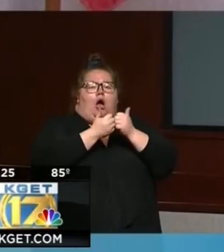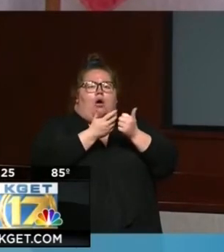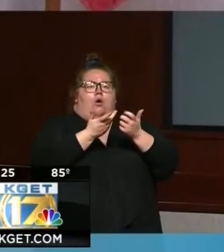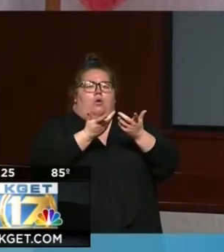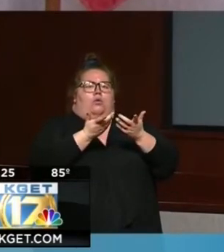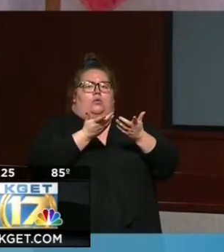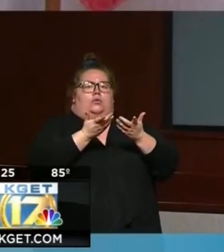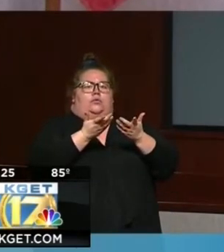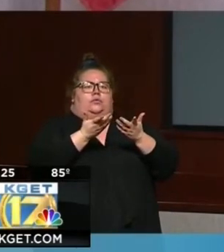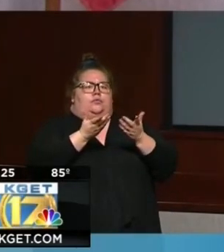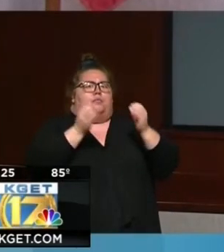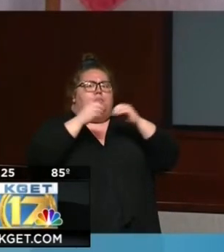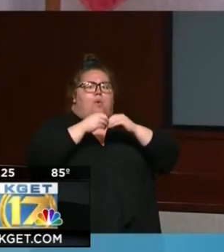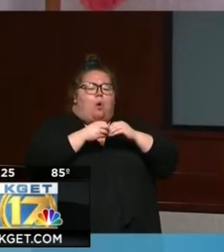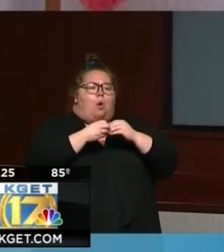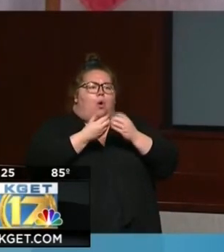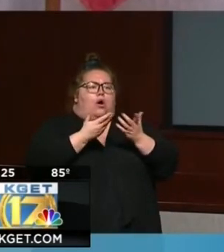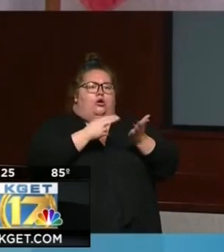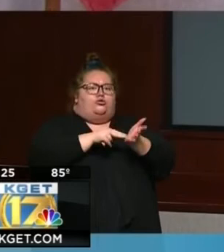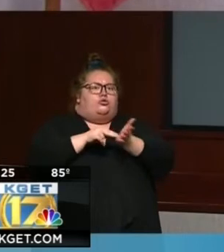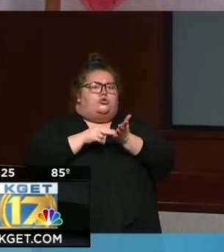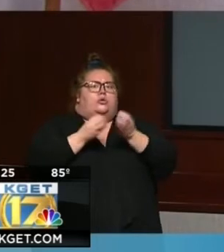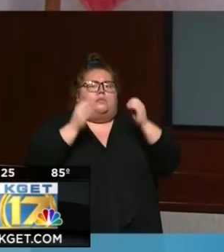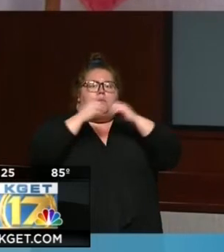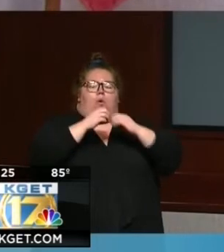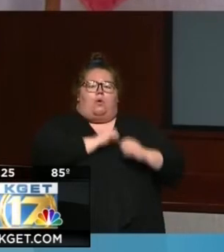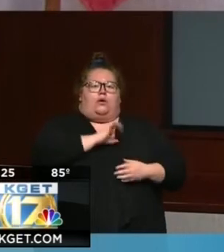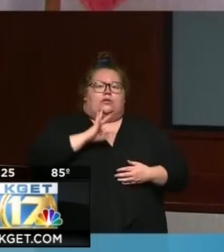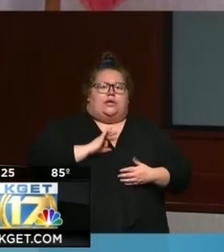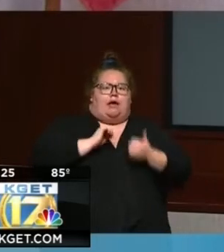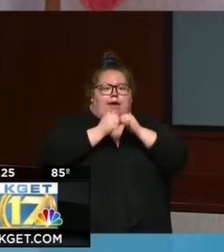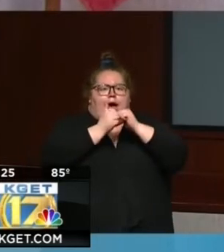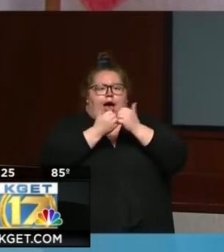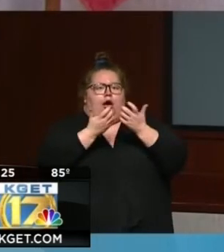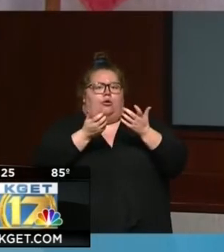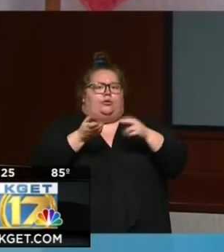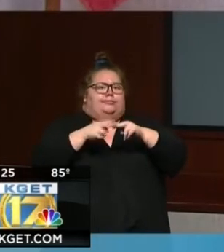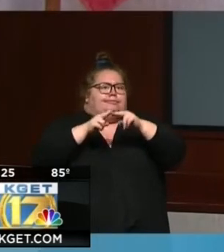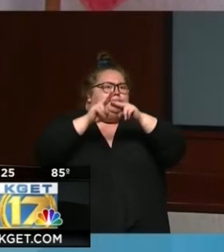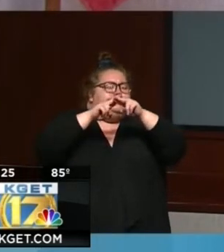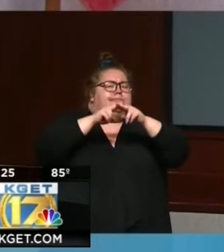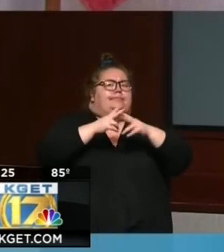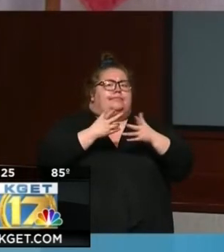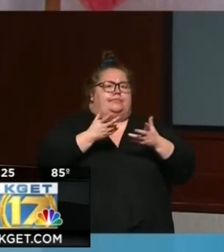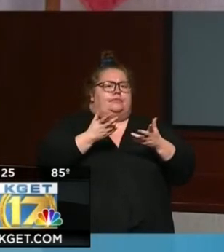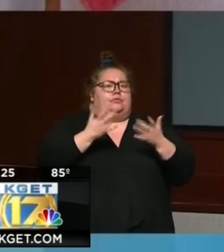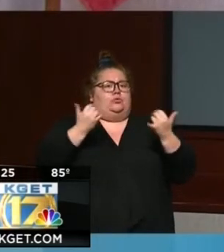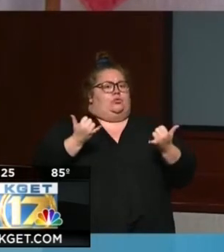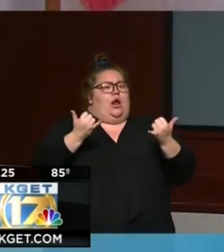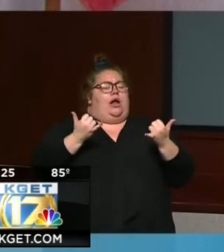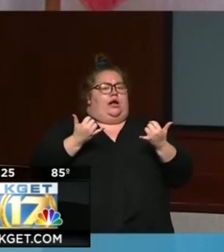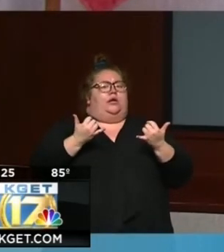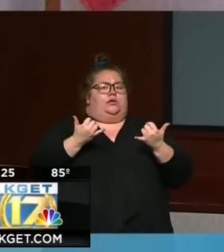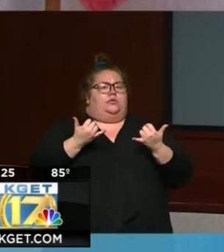HOSPITALS. WE ARE EXPLORING OPTIONS ON HOW WE CAN INCREASE STAFFING LOCALLY.